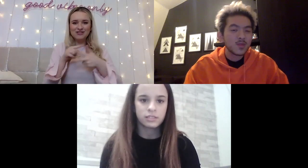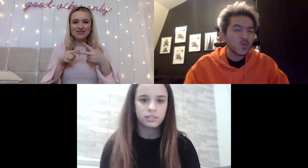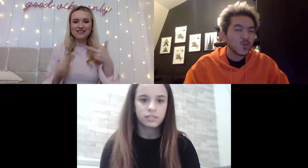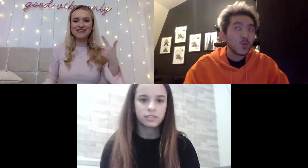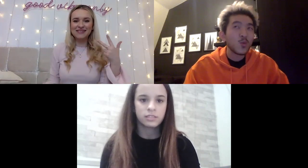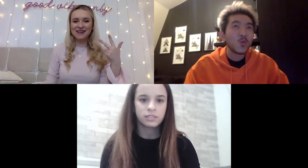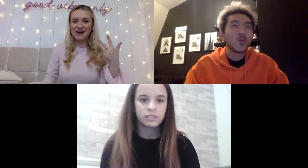Jas: So, which one?